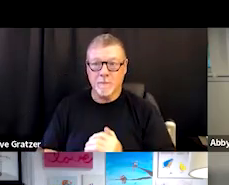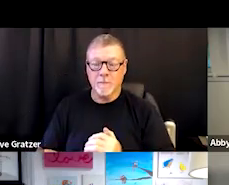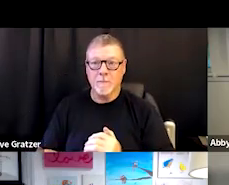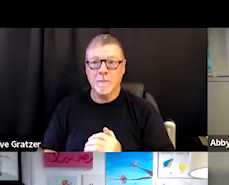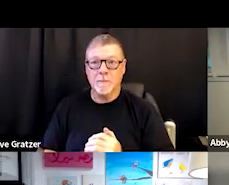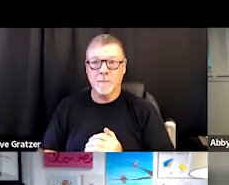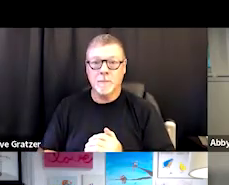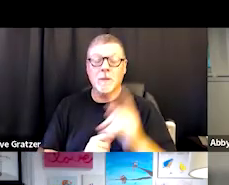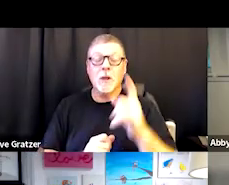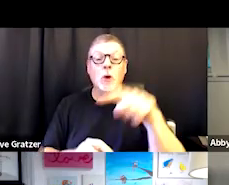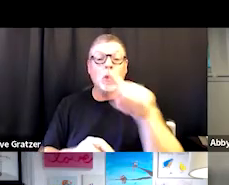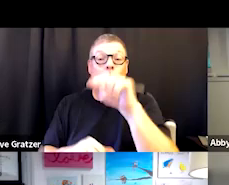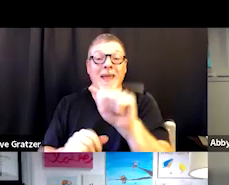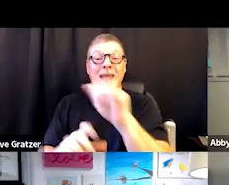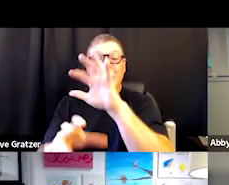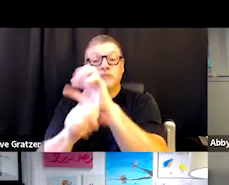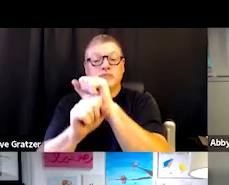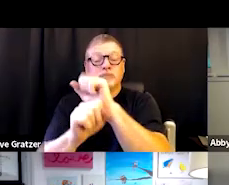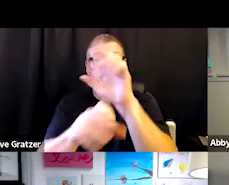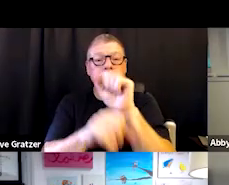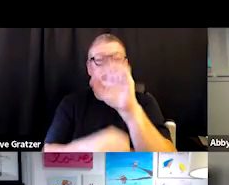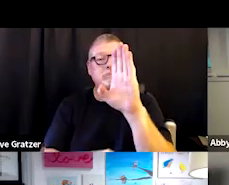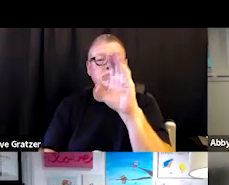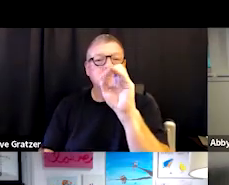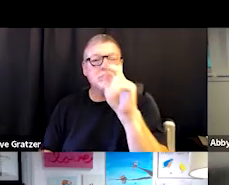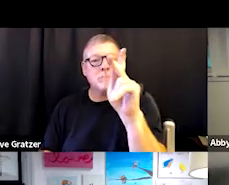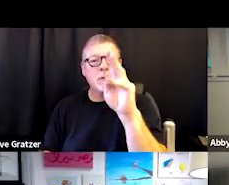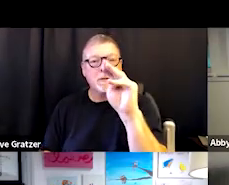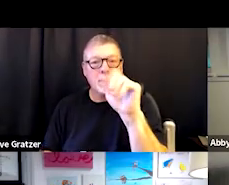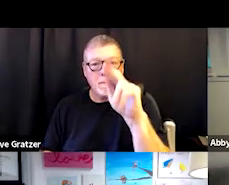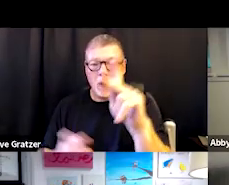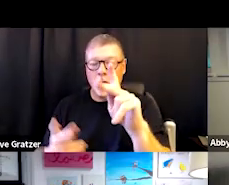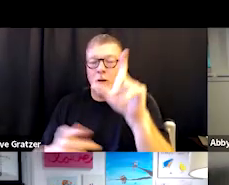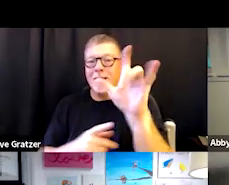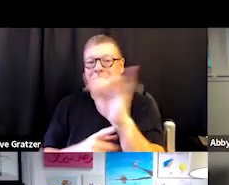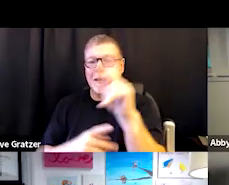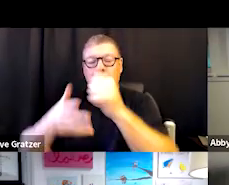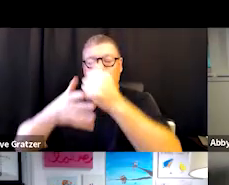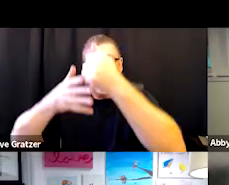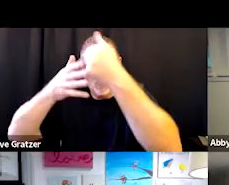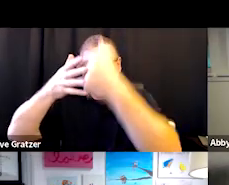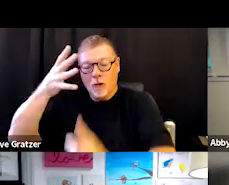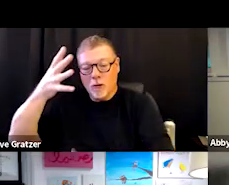You can bookmark all of the key links. You can bookmark the link to the SSA listings